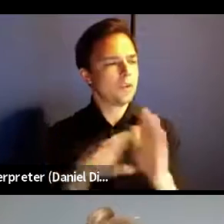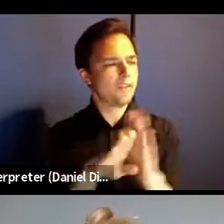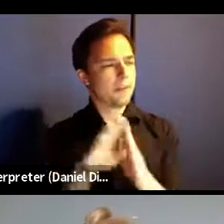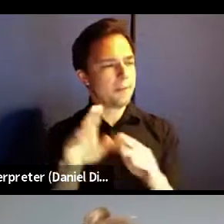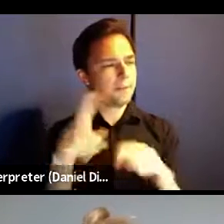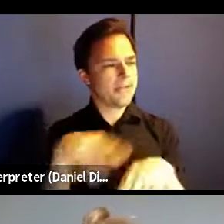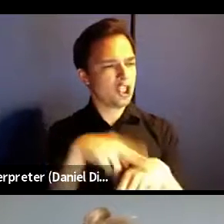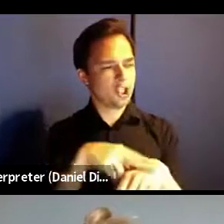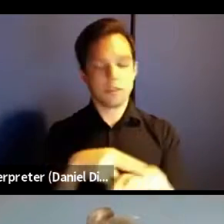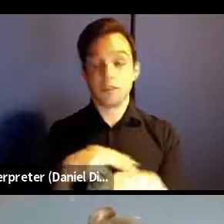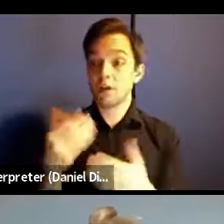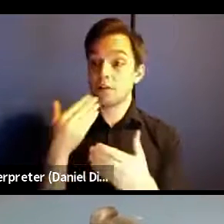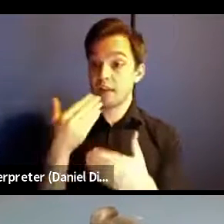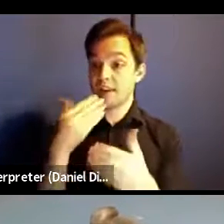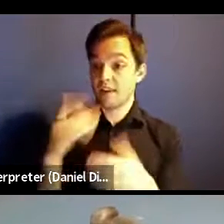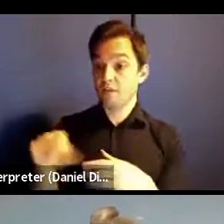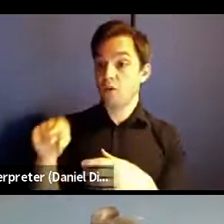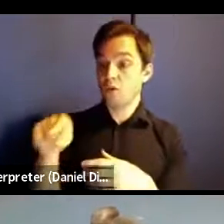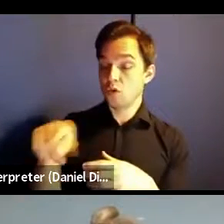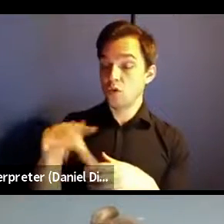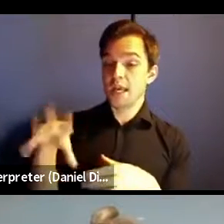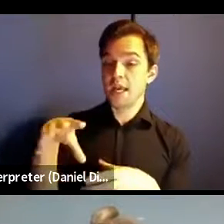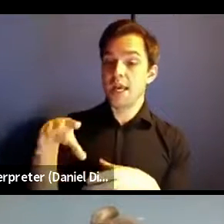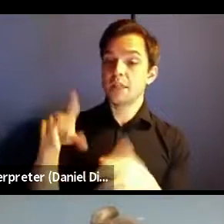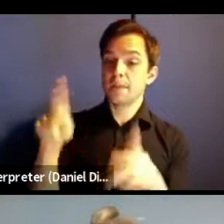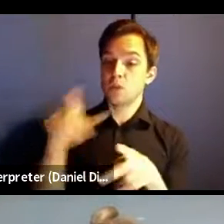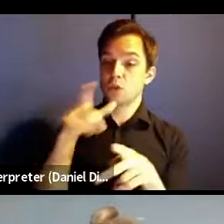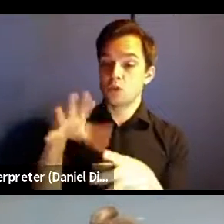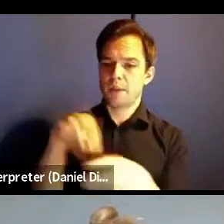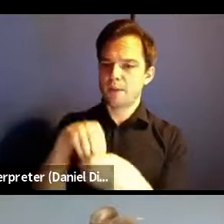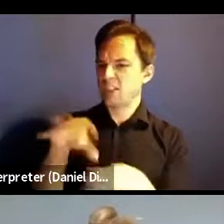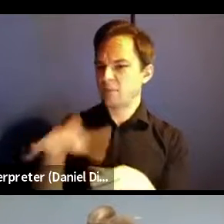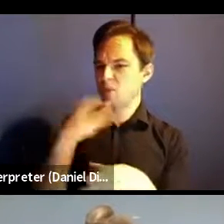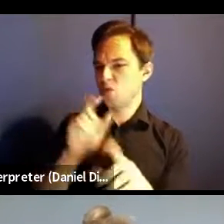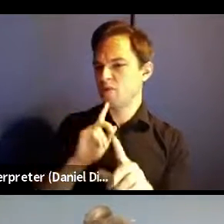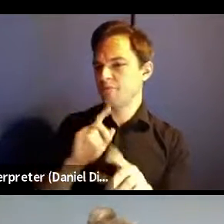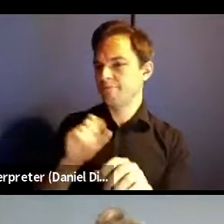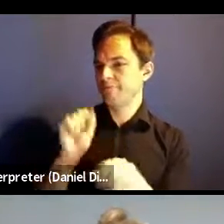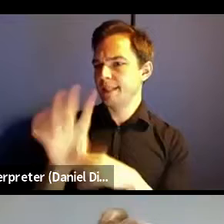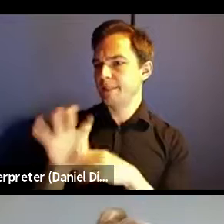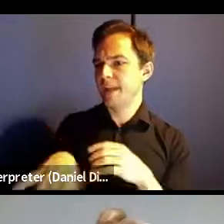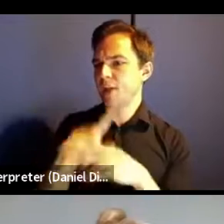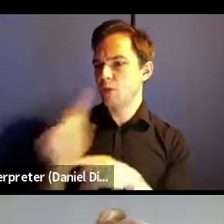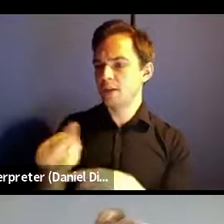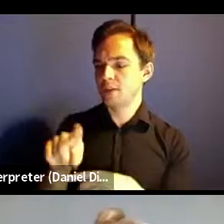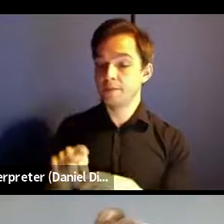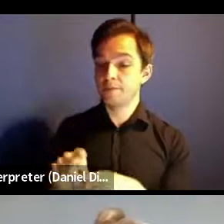and thank you to the participant who submitted the question. So, events like this, where we come together